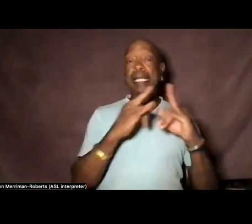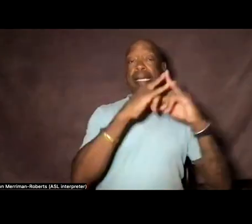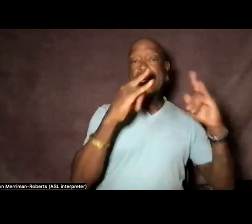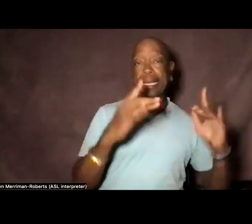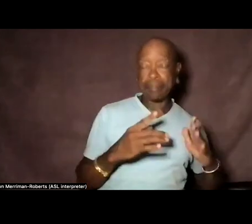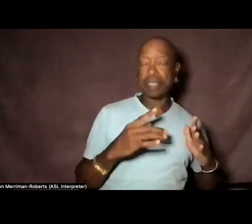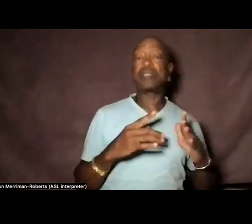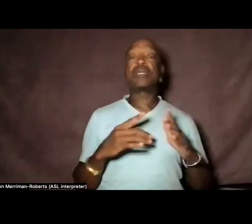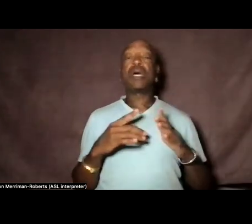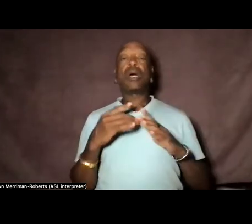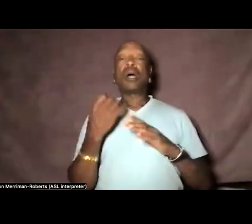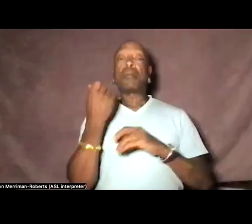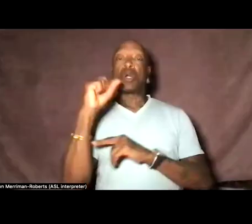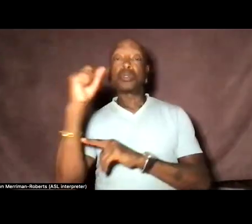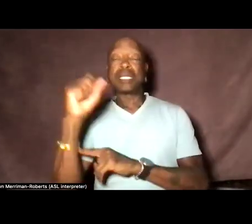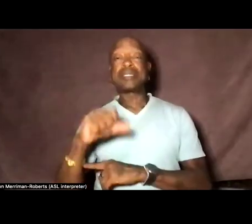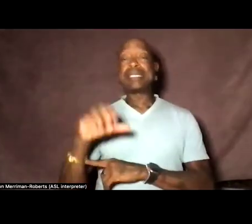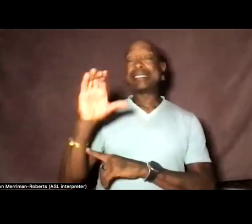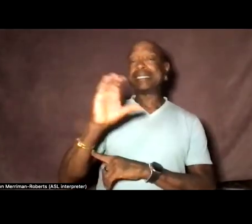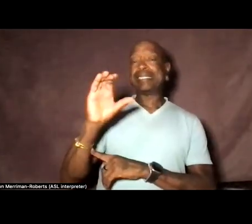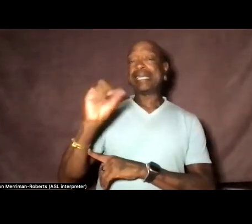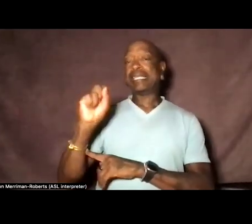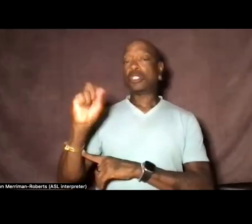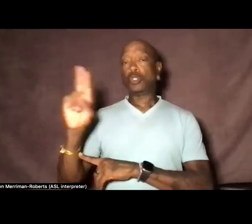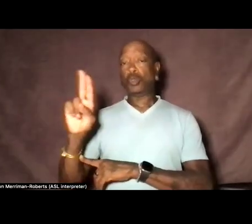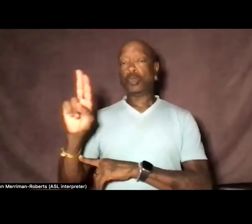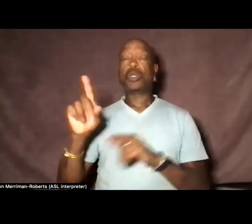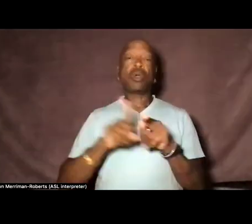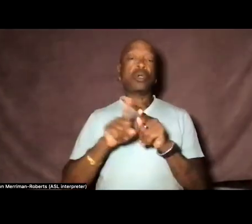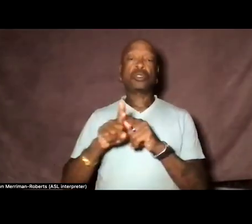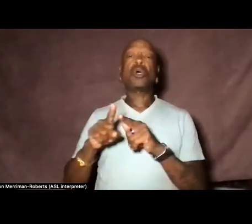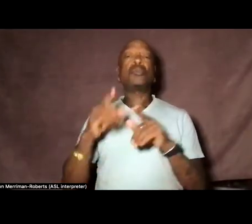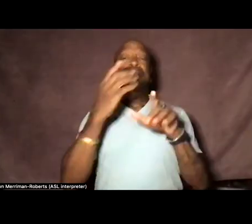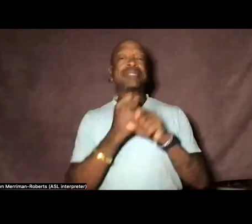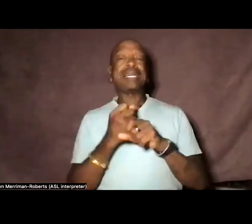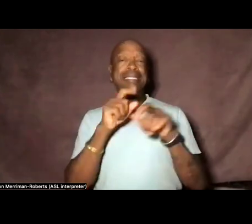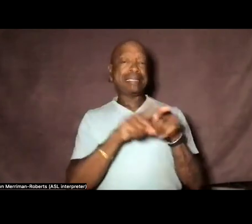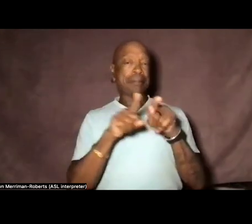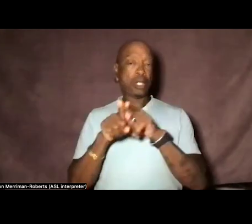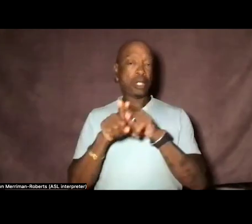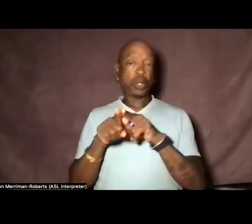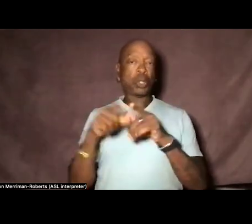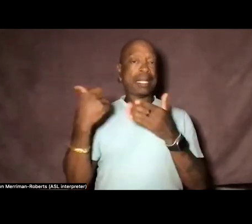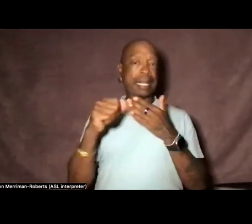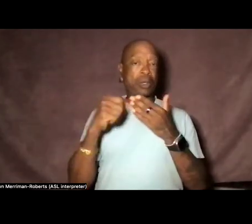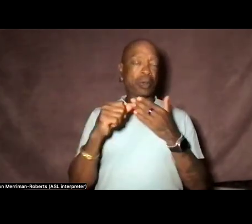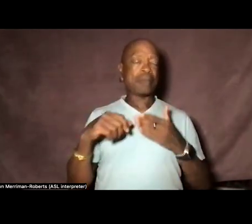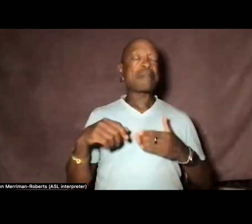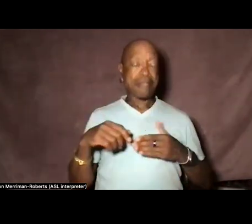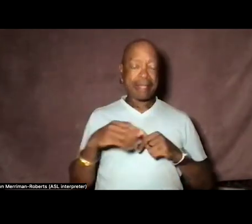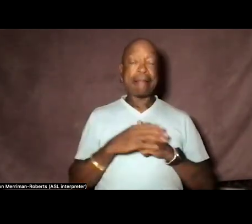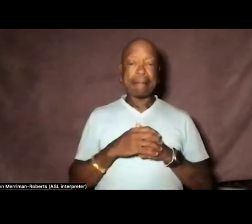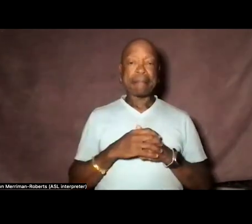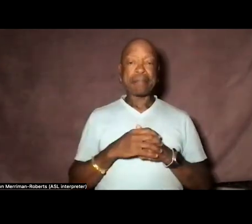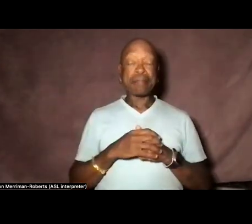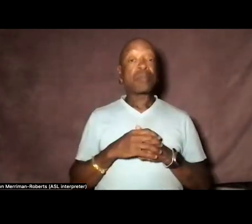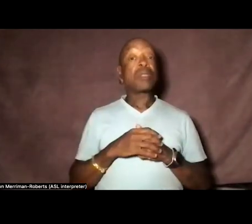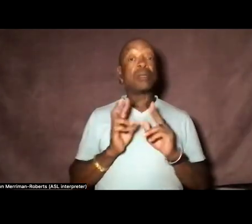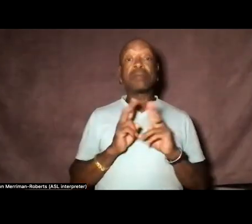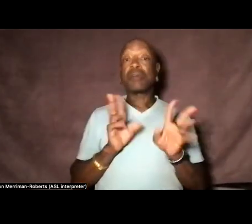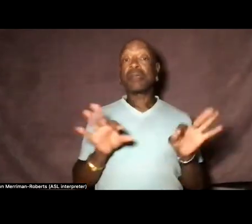the CSUs also got a very similar letter and it is very important that we keep the connection